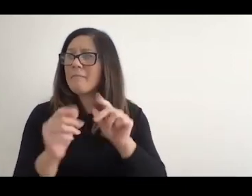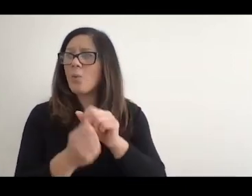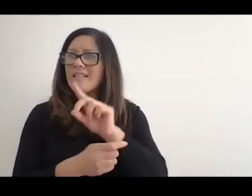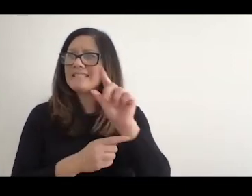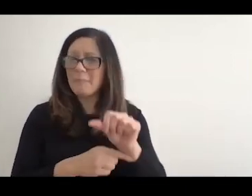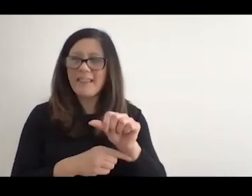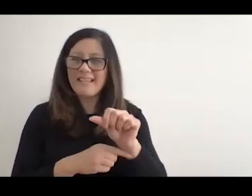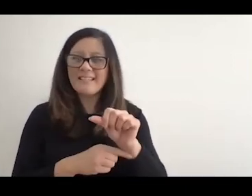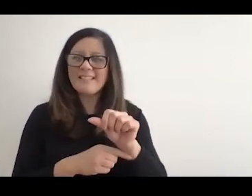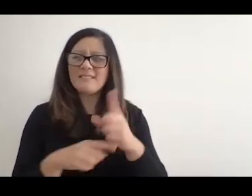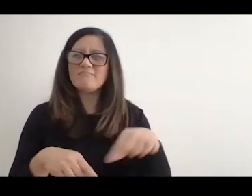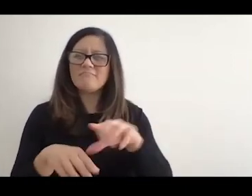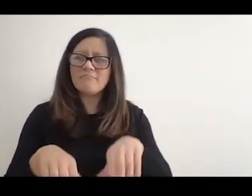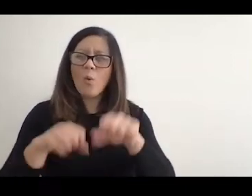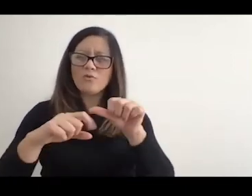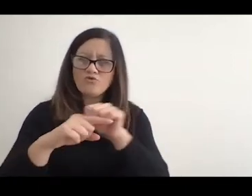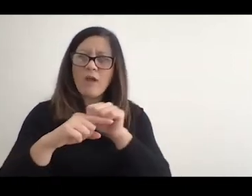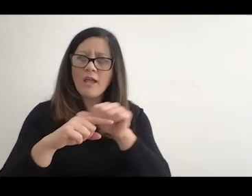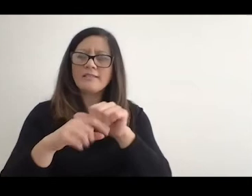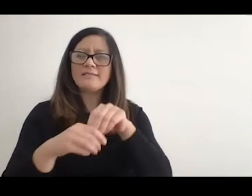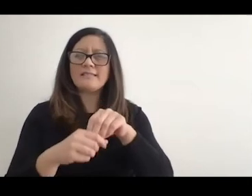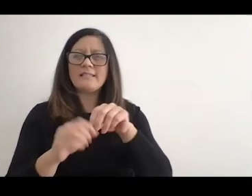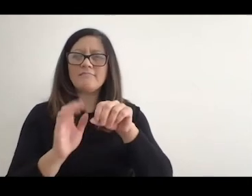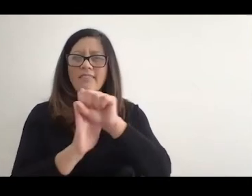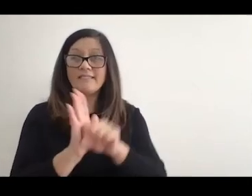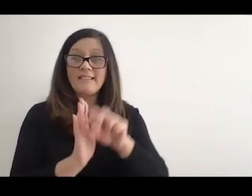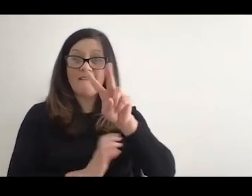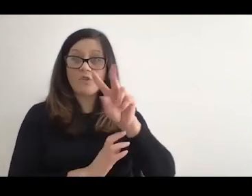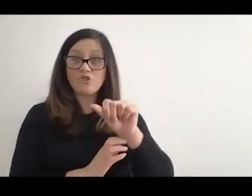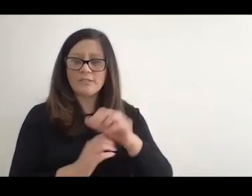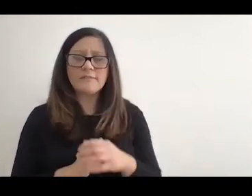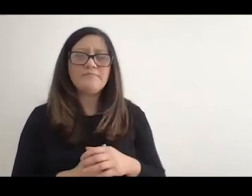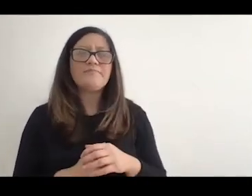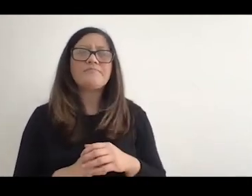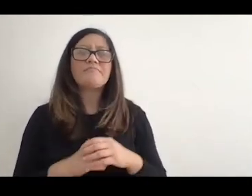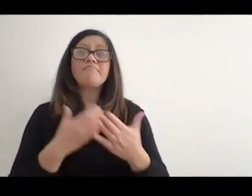of the training in the state of Virginia. But I was blown away to know.